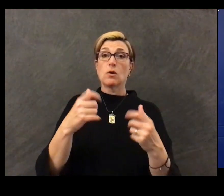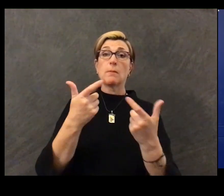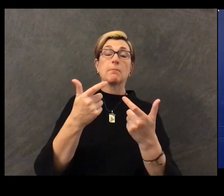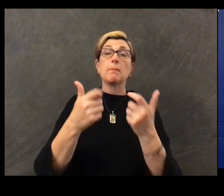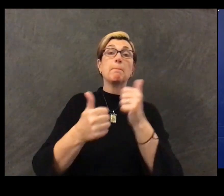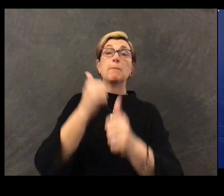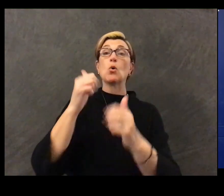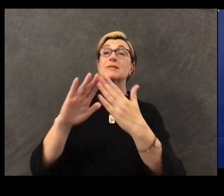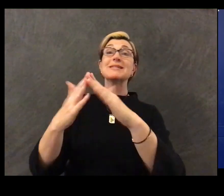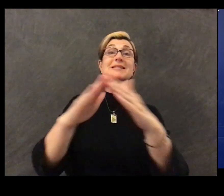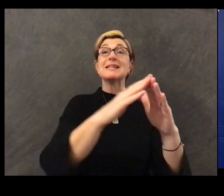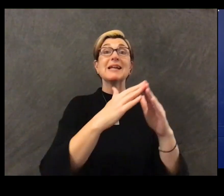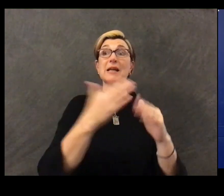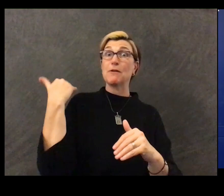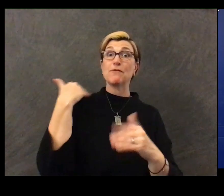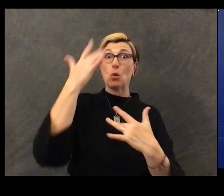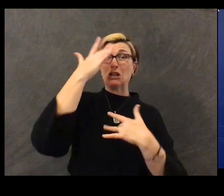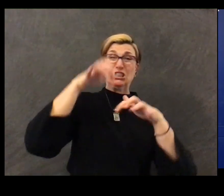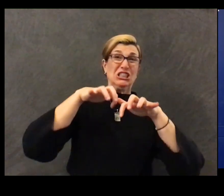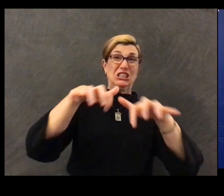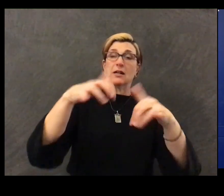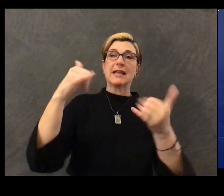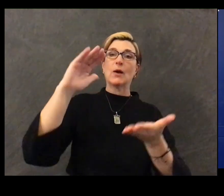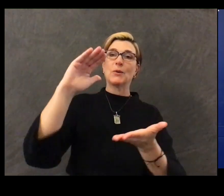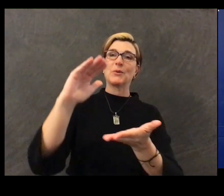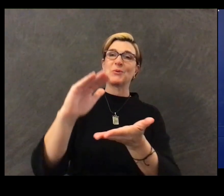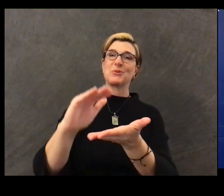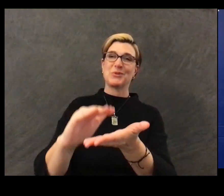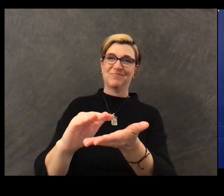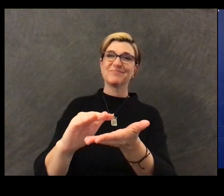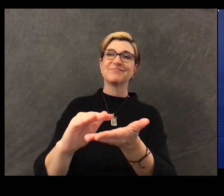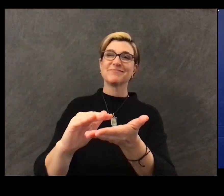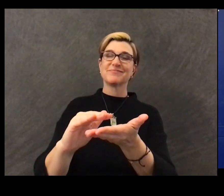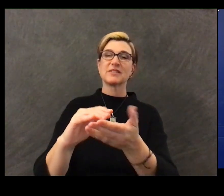impacted numbers remain low and steady on the west coast in Washington State